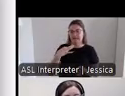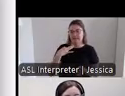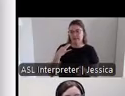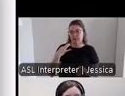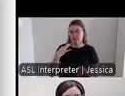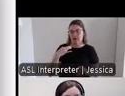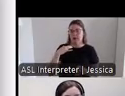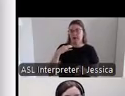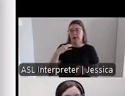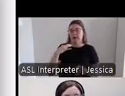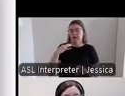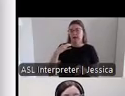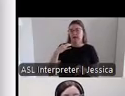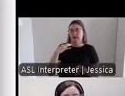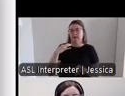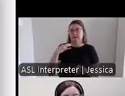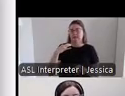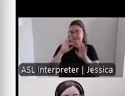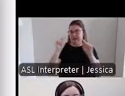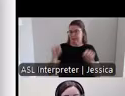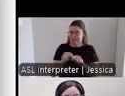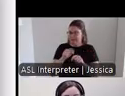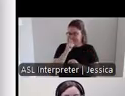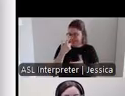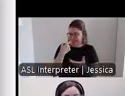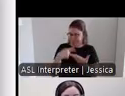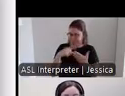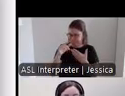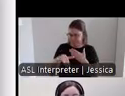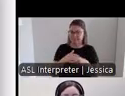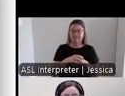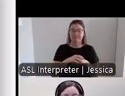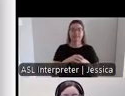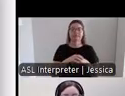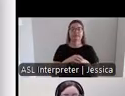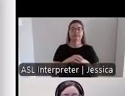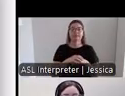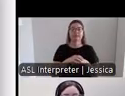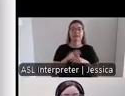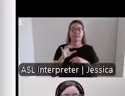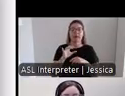The databases were assessed for various criteria, which also make up the Excel columns,